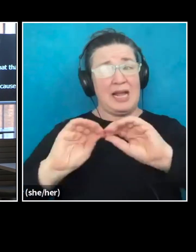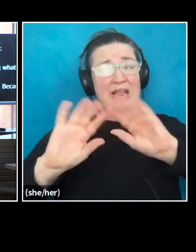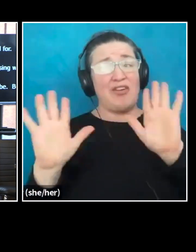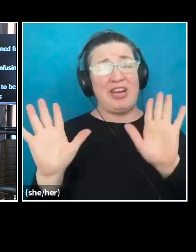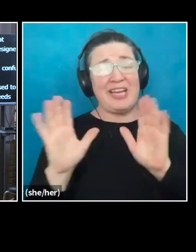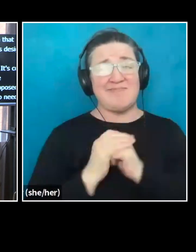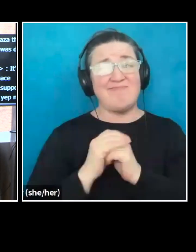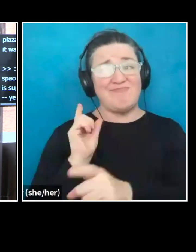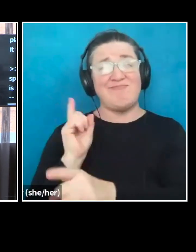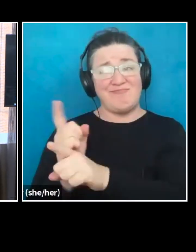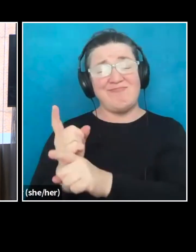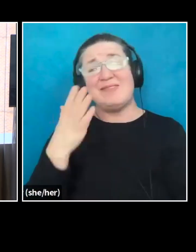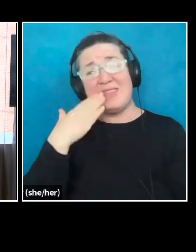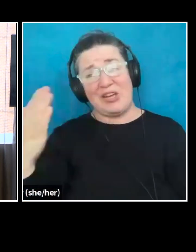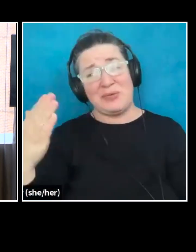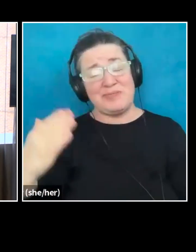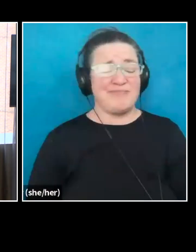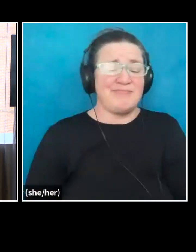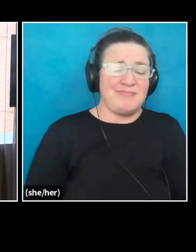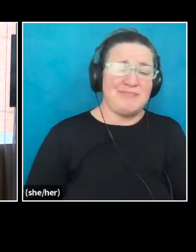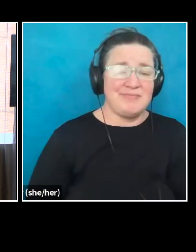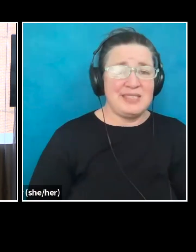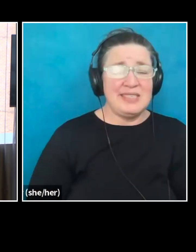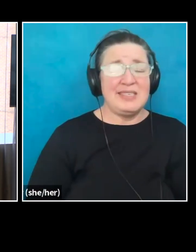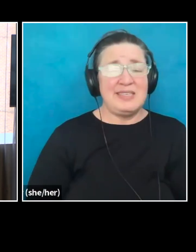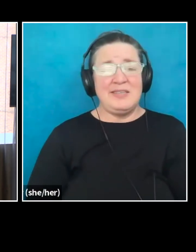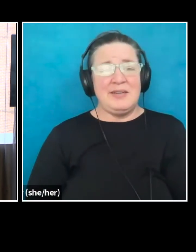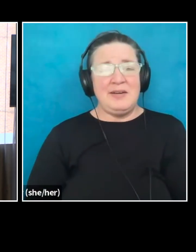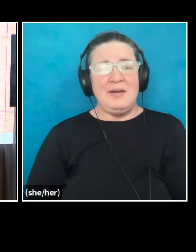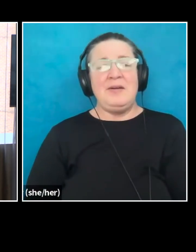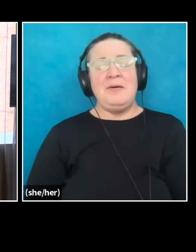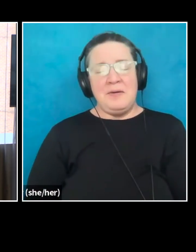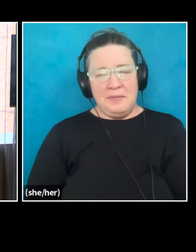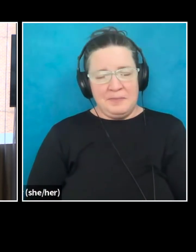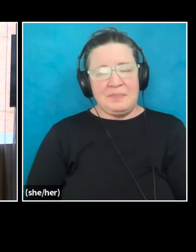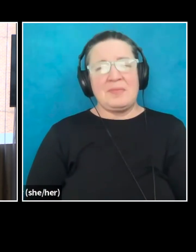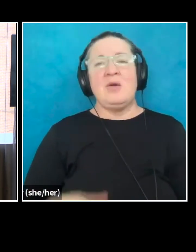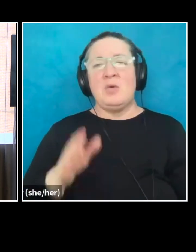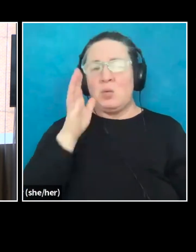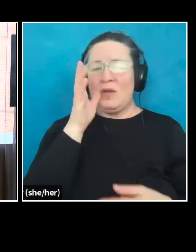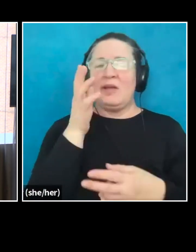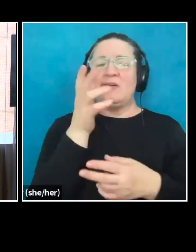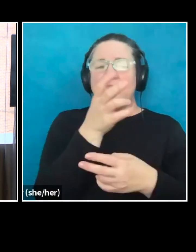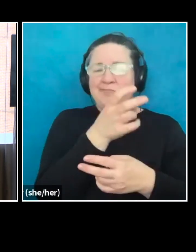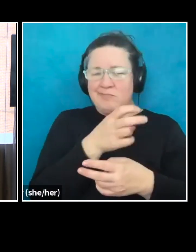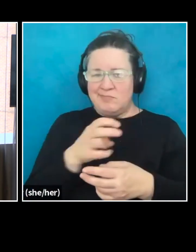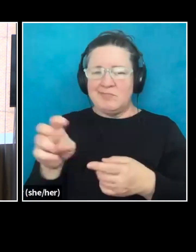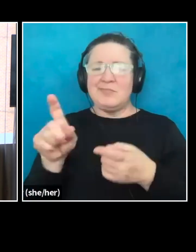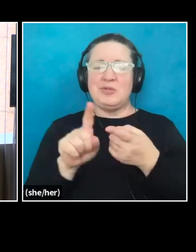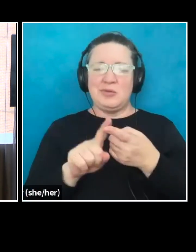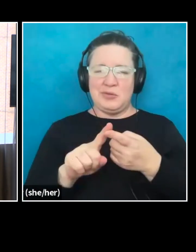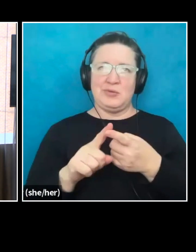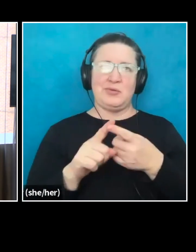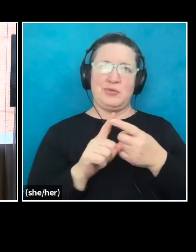Sonatina. Okay, we're going to get into solutions real quick soon soon. But before we do,